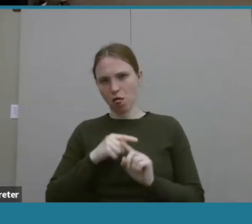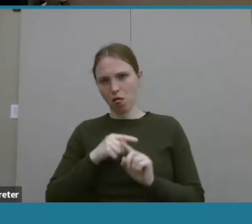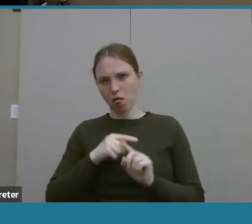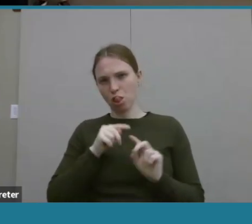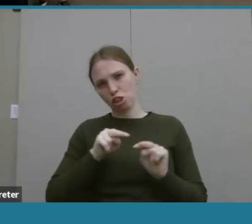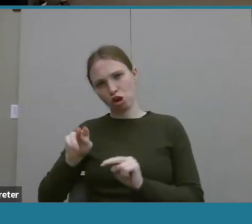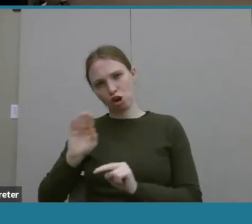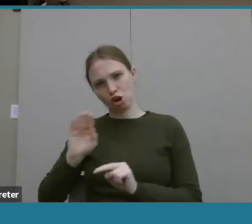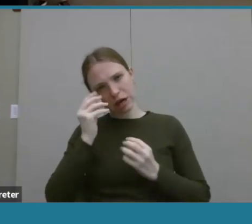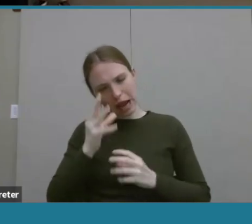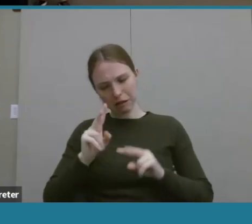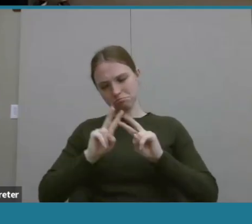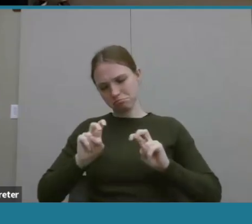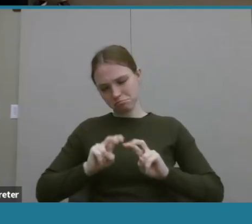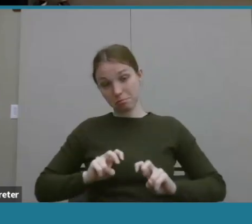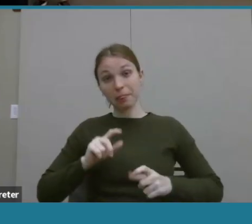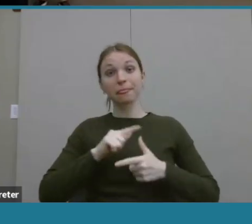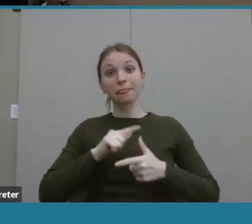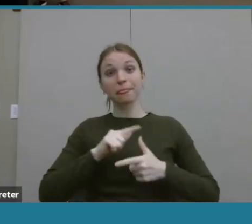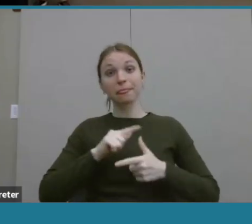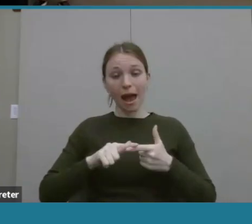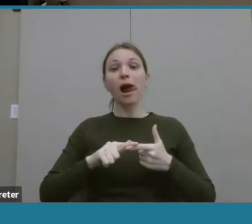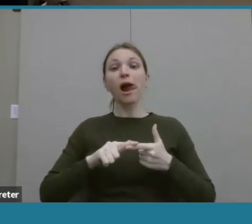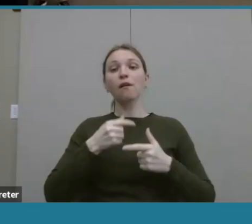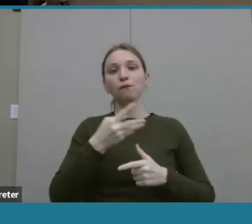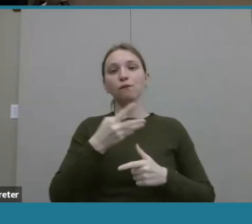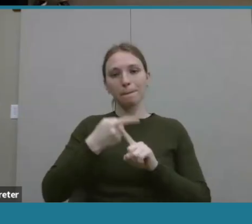another couple months to make our final design, and then things went out for fabrication.